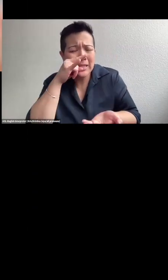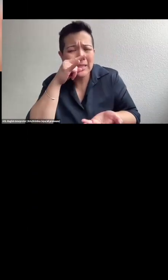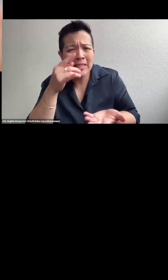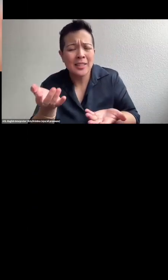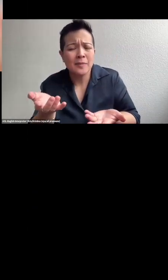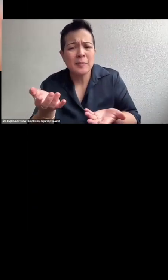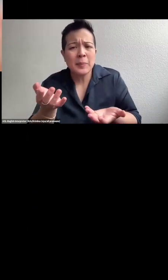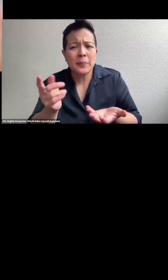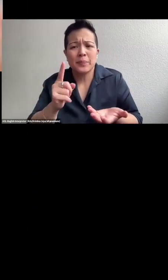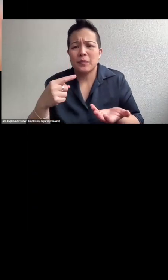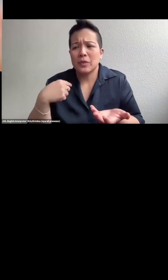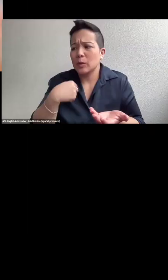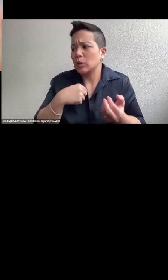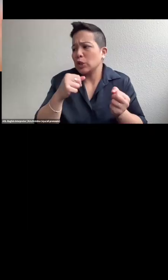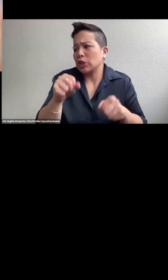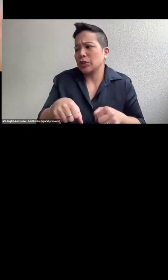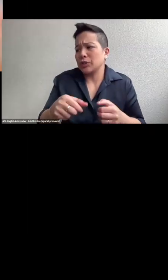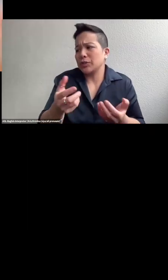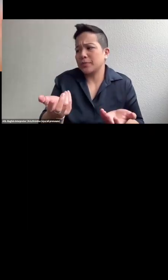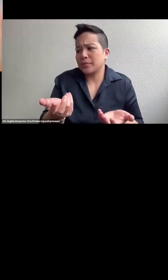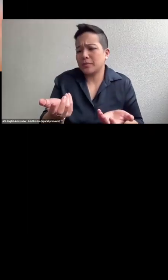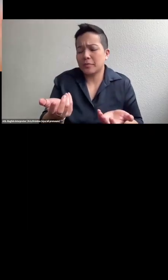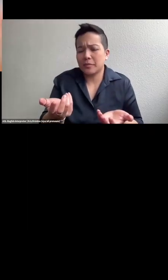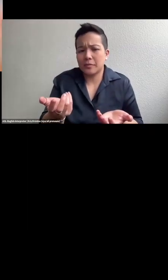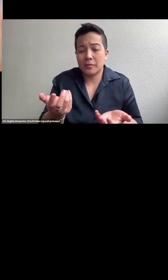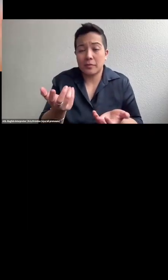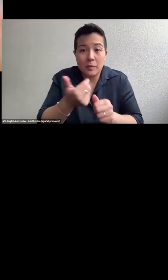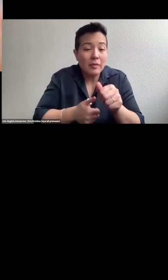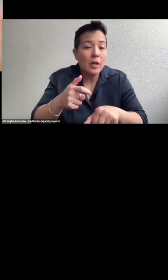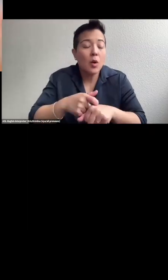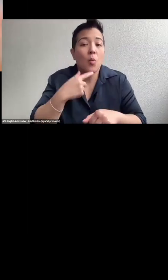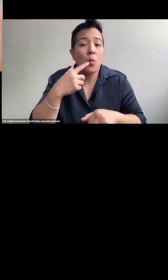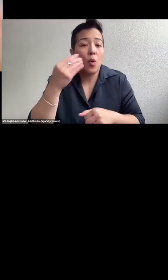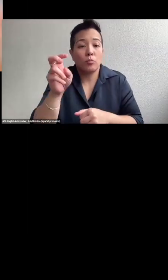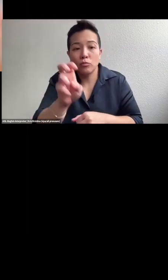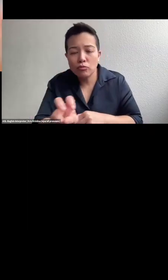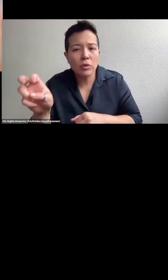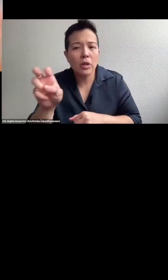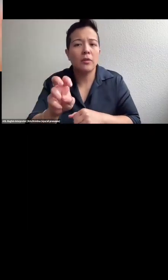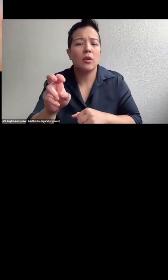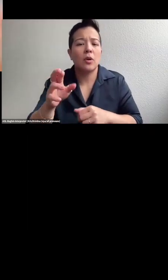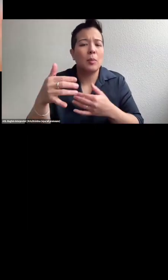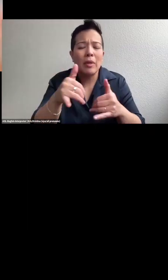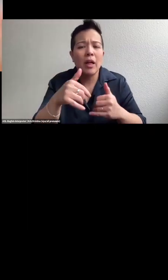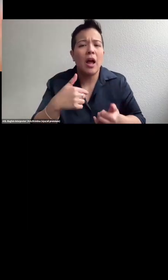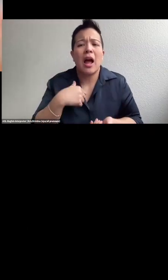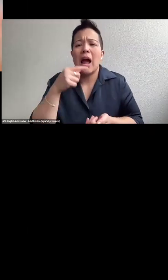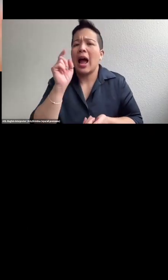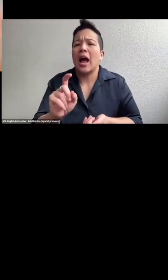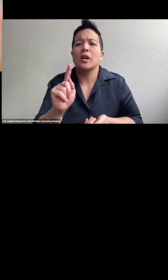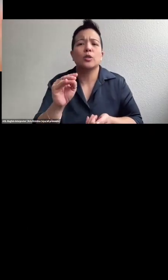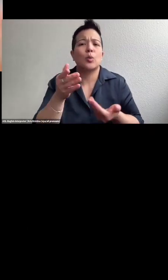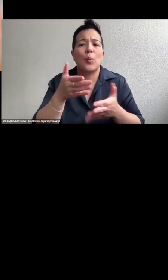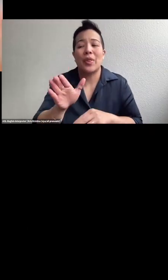you know, every time we were going to go travel or get on a plane, I had to let his social workers